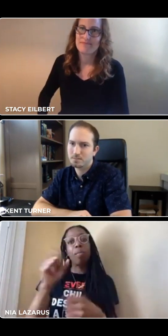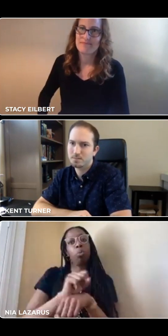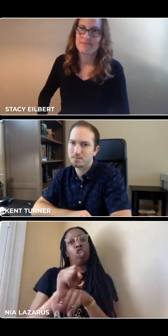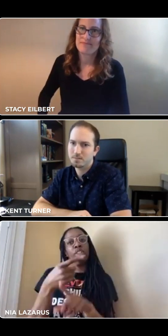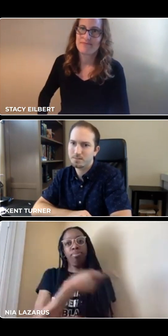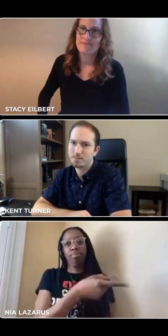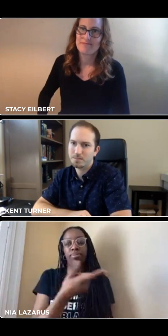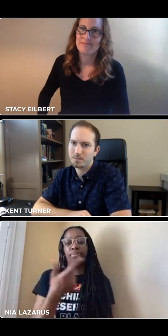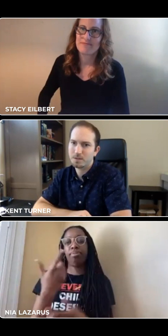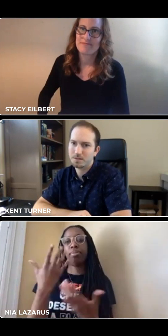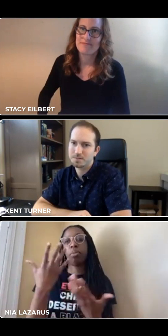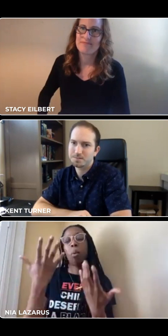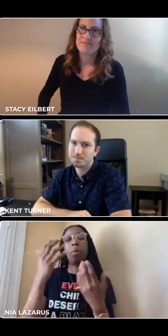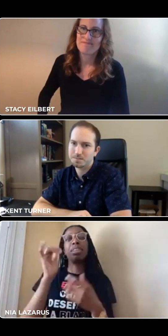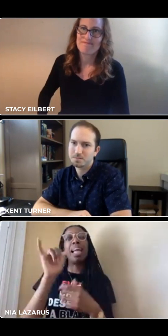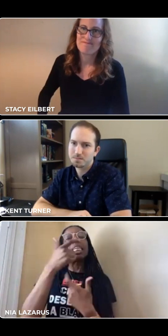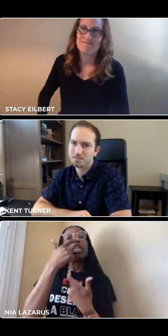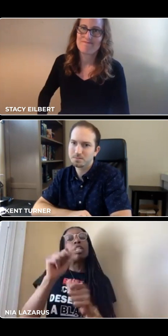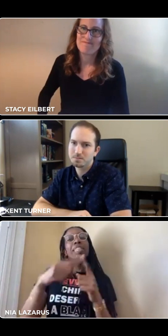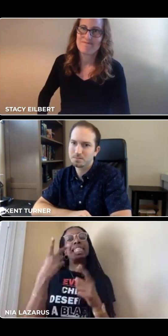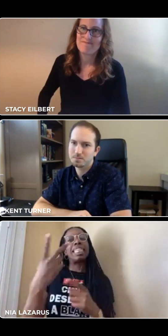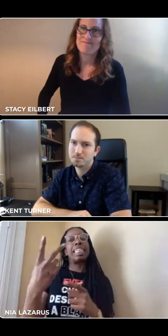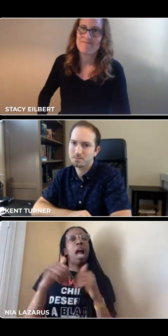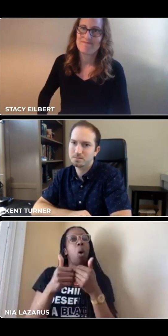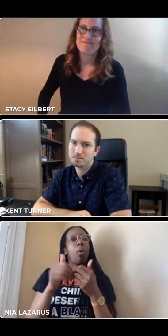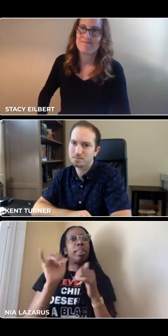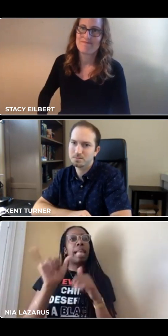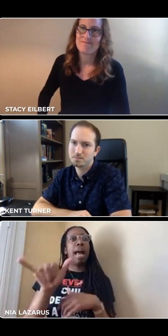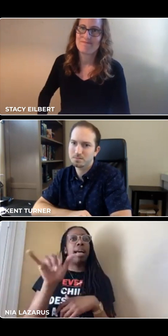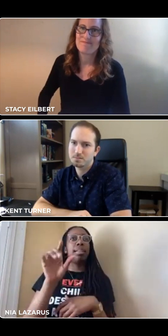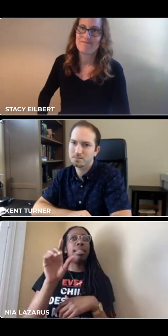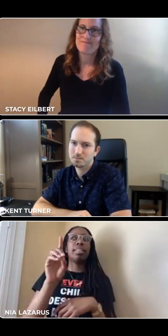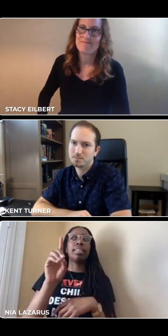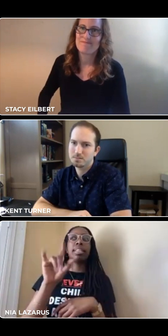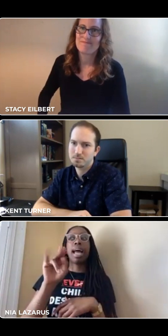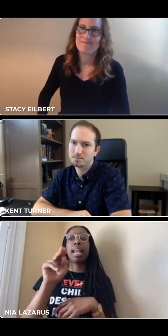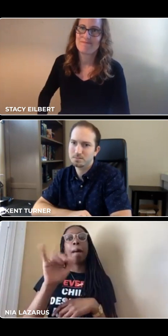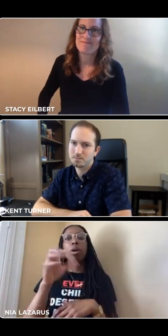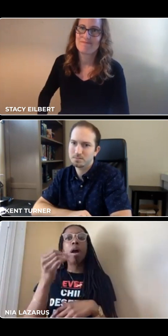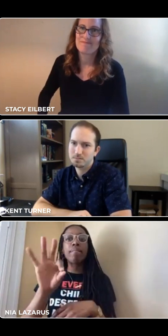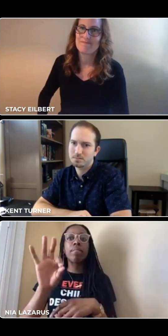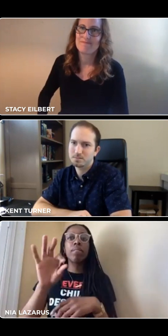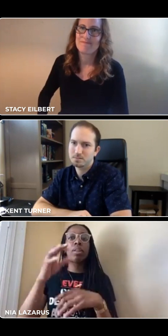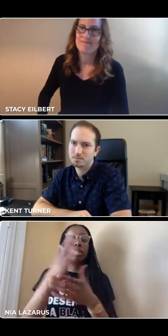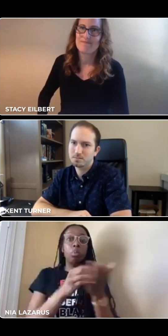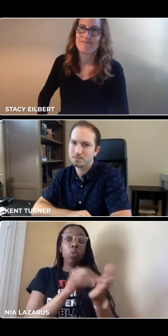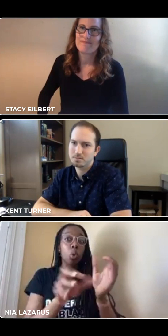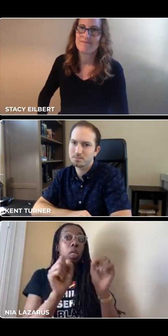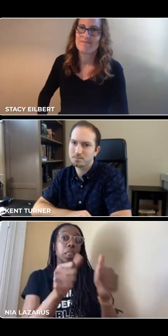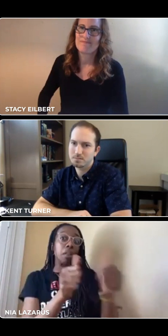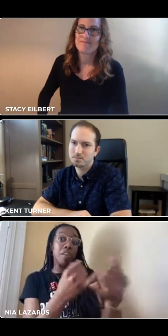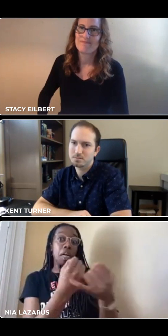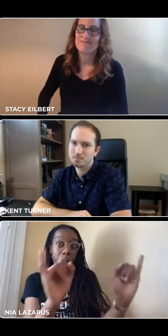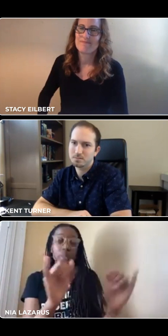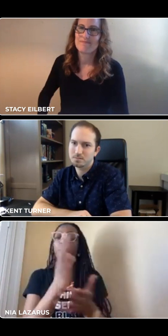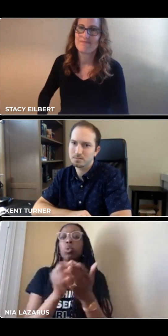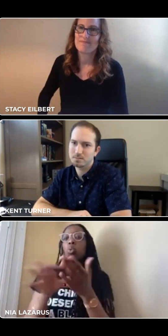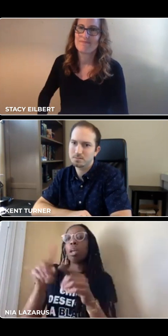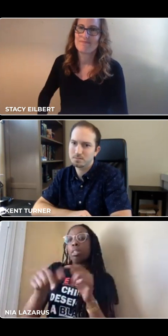them, and then they start chatting with me. And I say, "This is great, but it's not time to chat. You've got to get your work done." It's interesting to see that dynamic, where